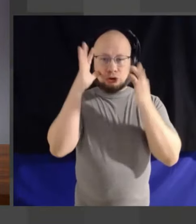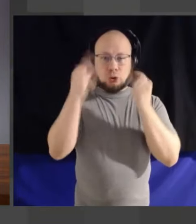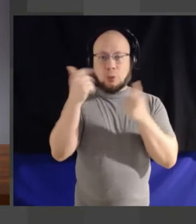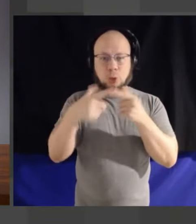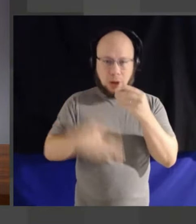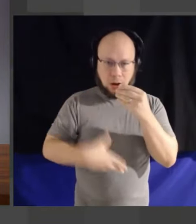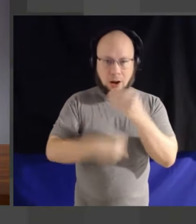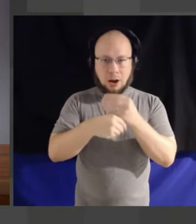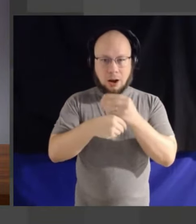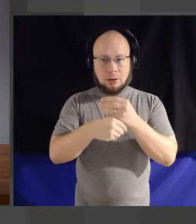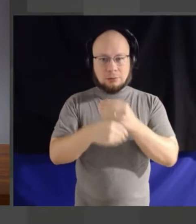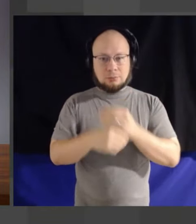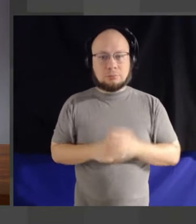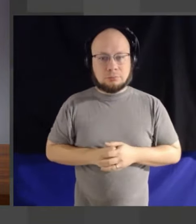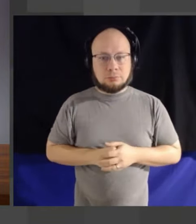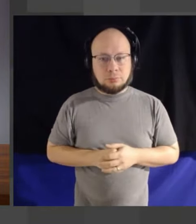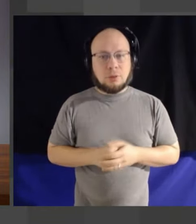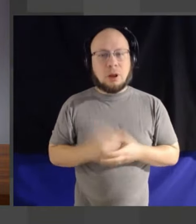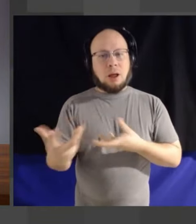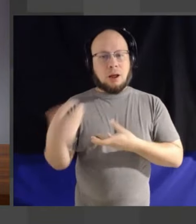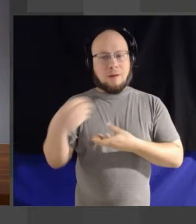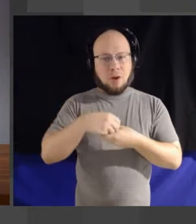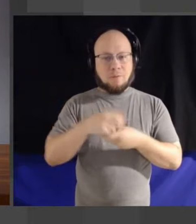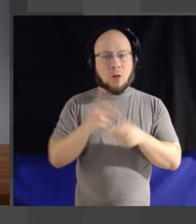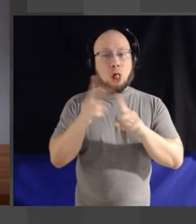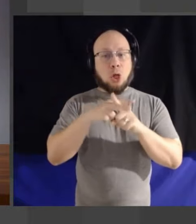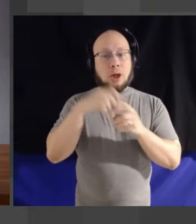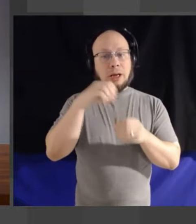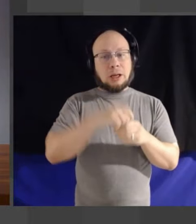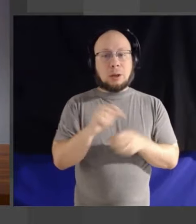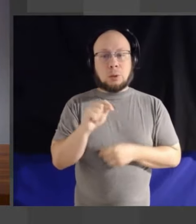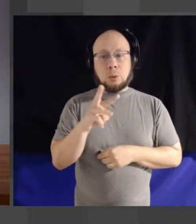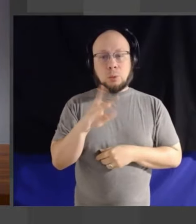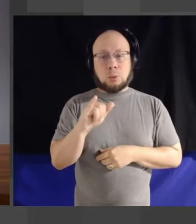NOW. THIS IS YOUR CHANCE IN HAVING A